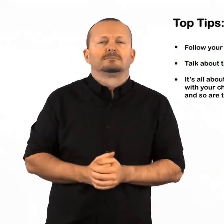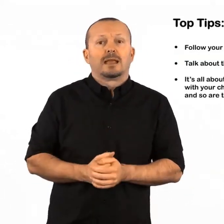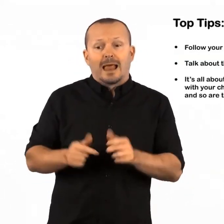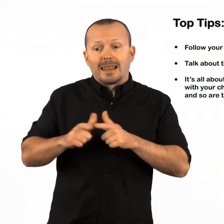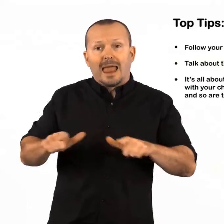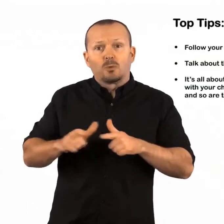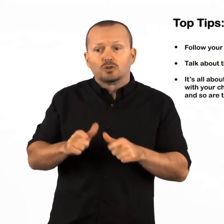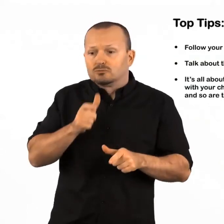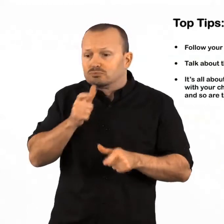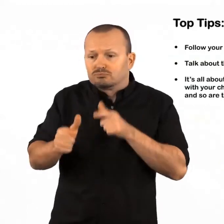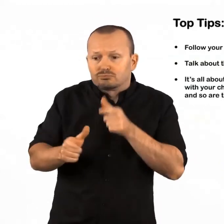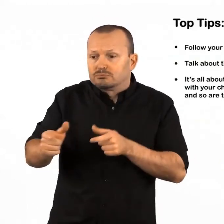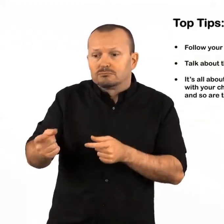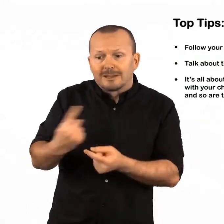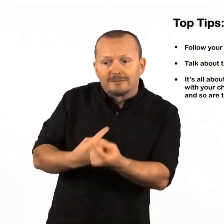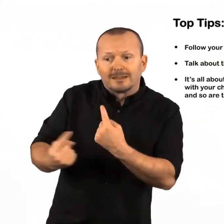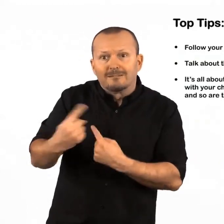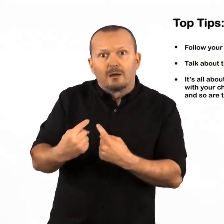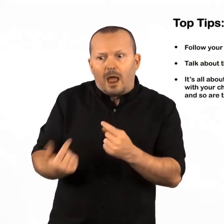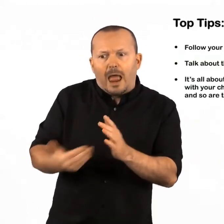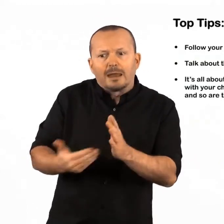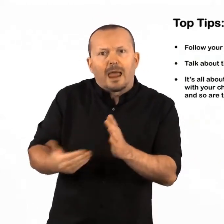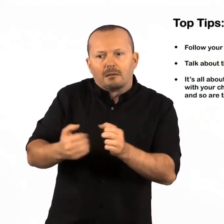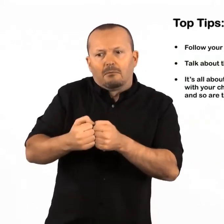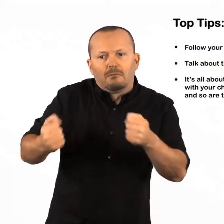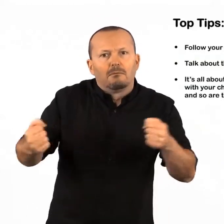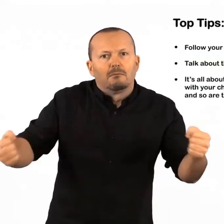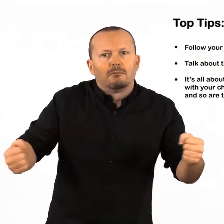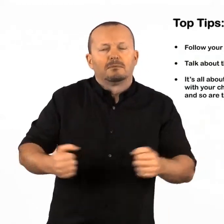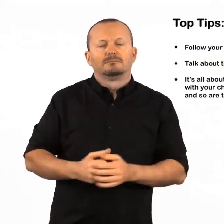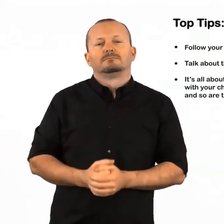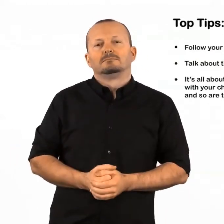Add language